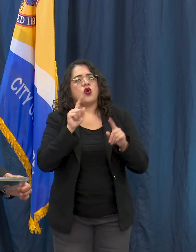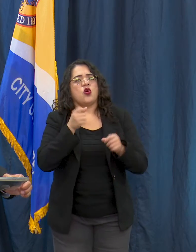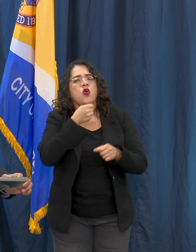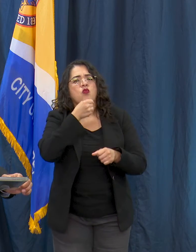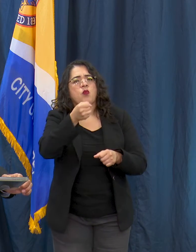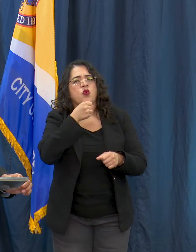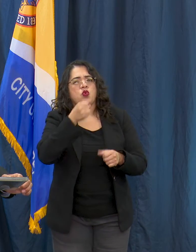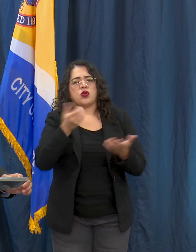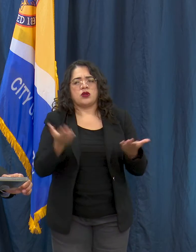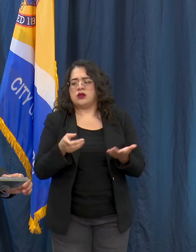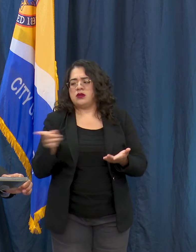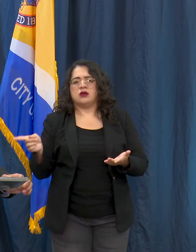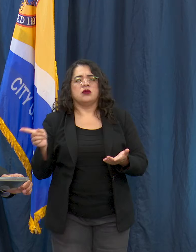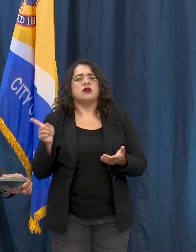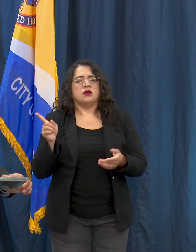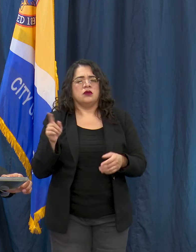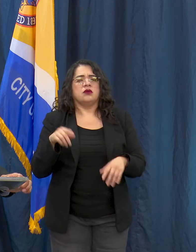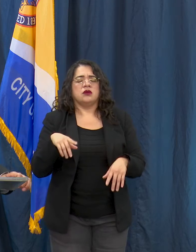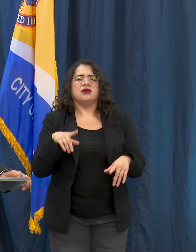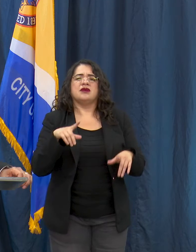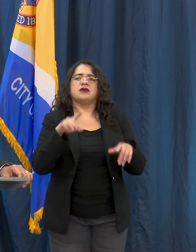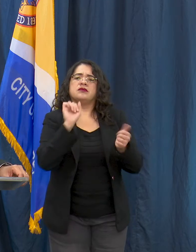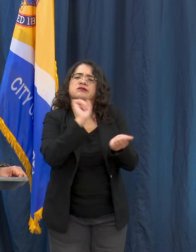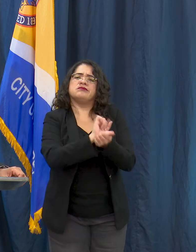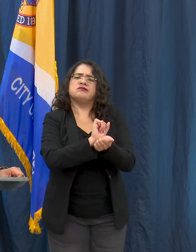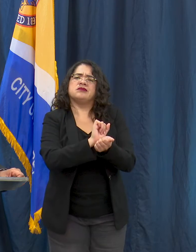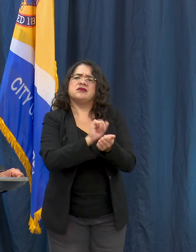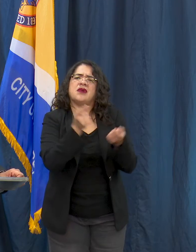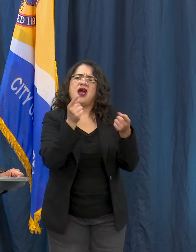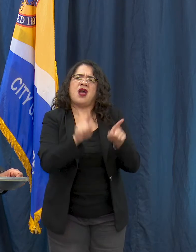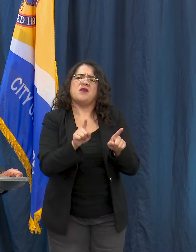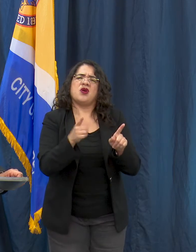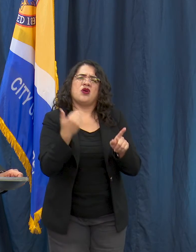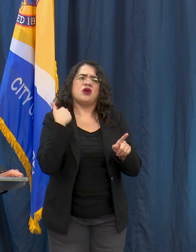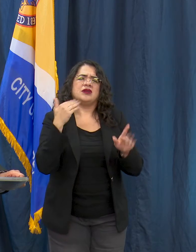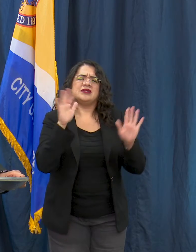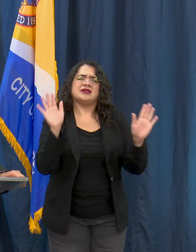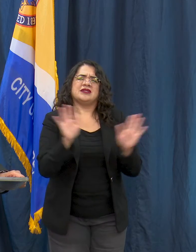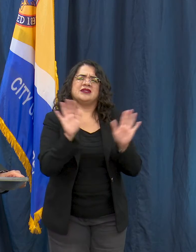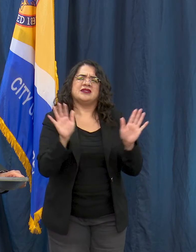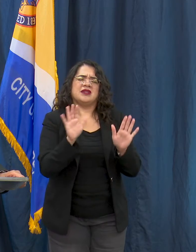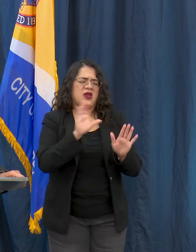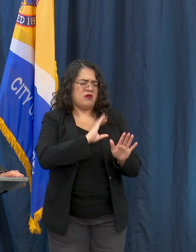unrest on Sunday. Police had said that they put up